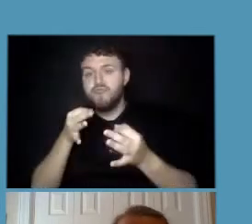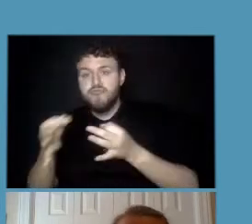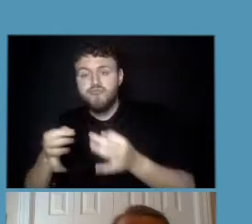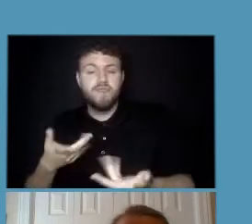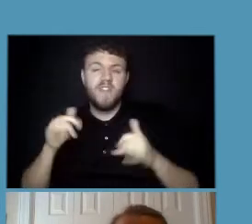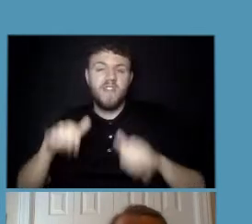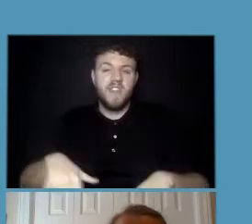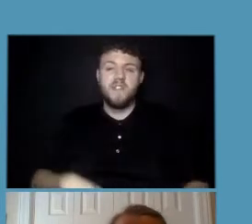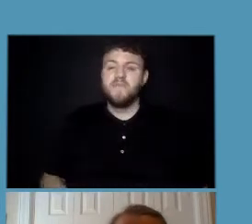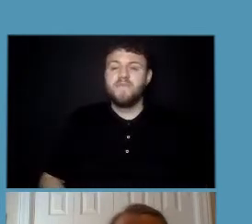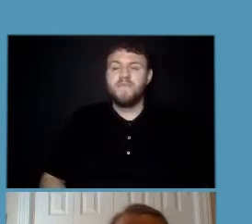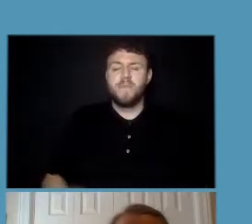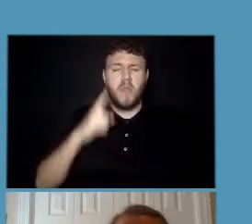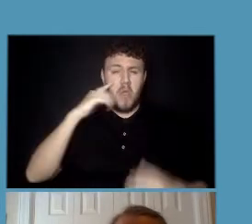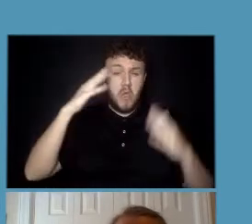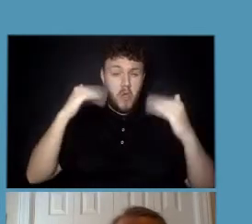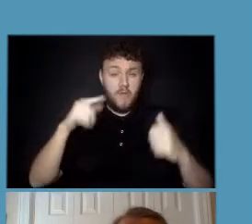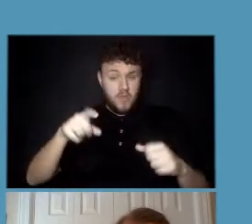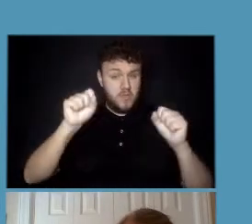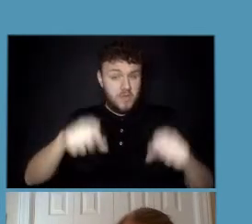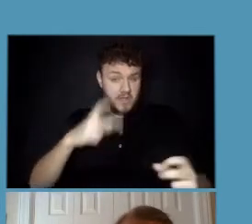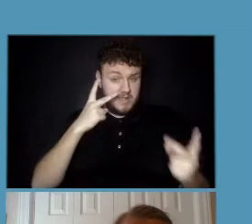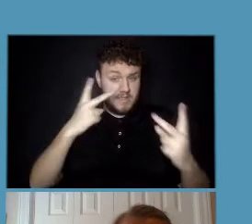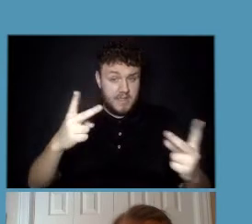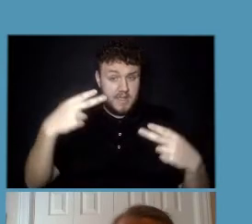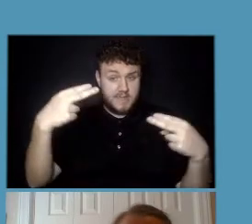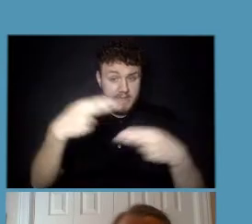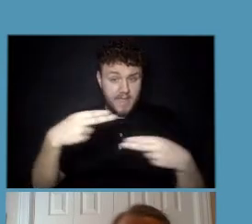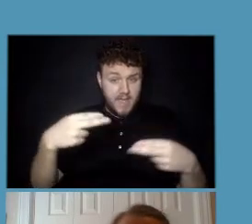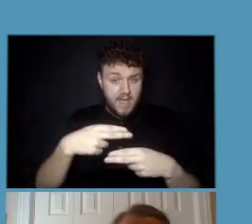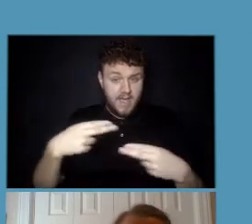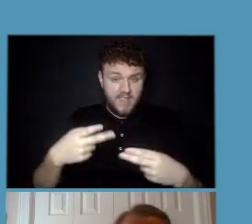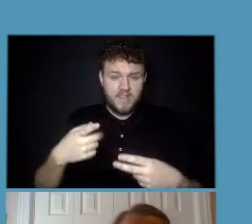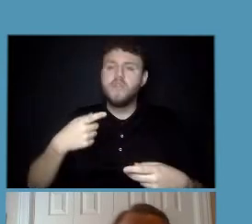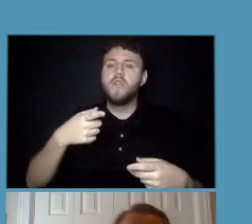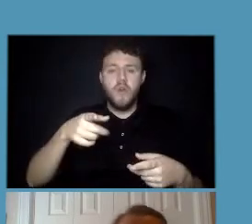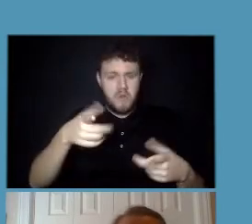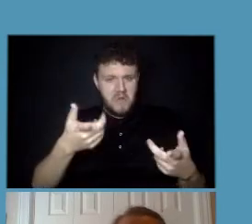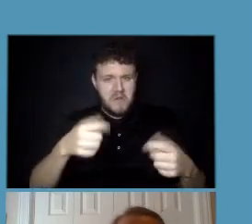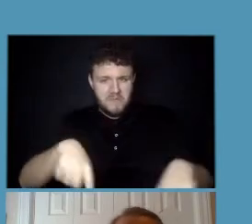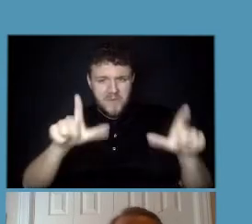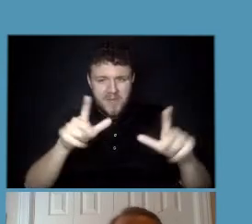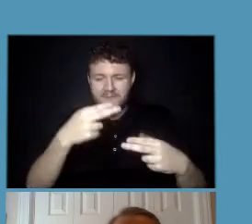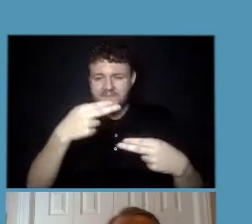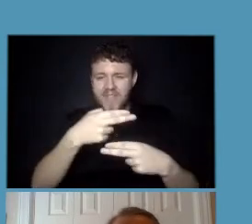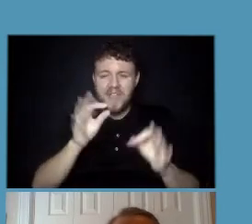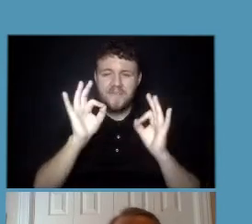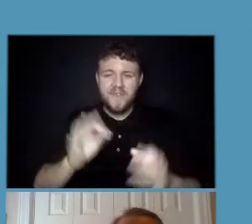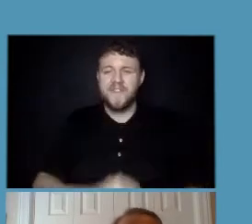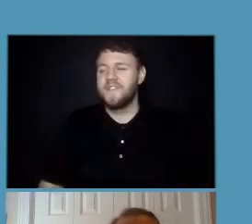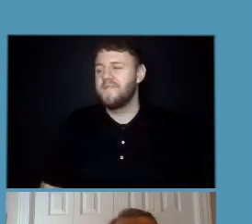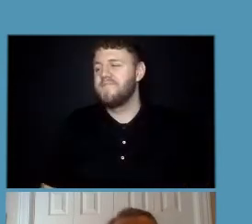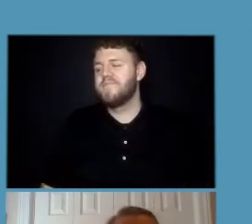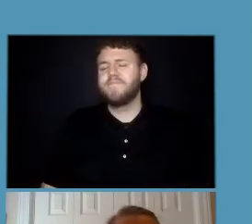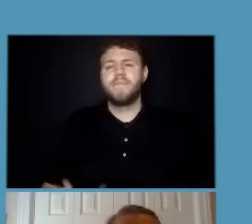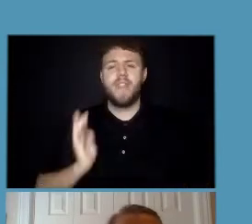see the slides that hopefully are pulled up on your screen, our interpreter brought her